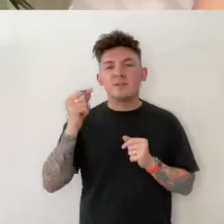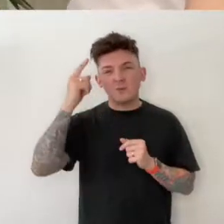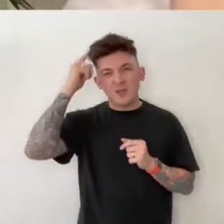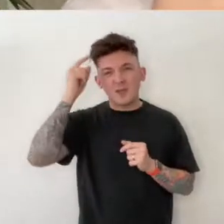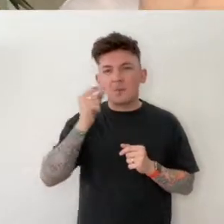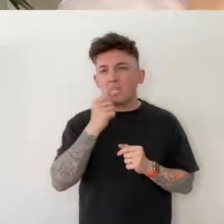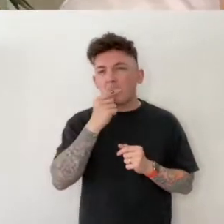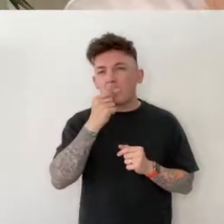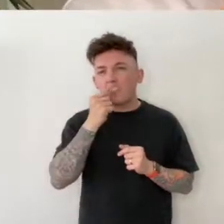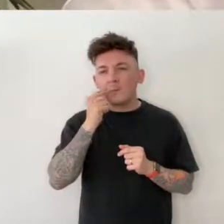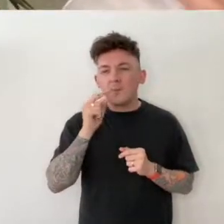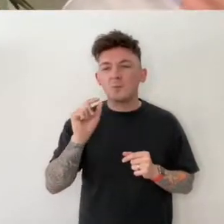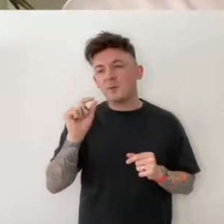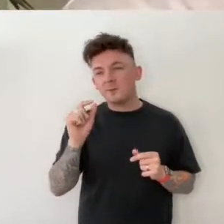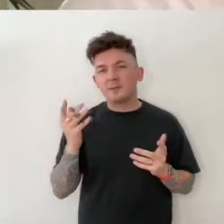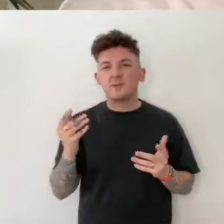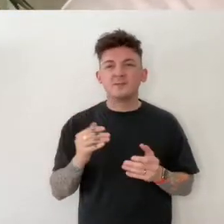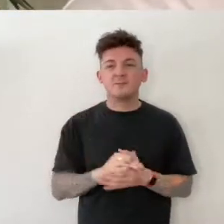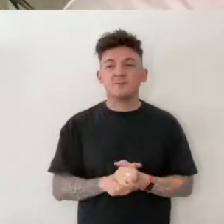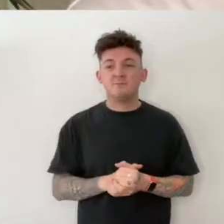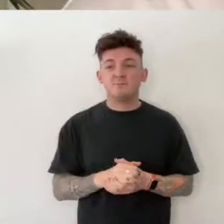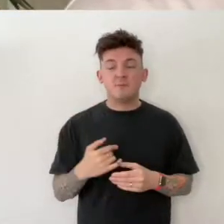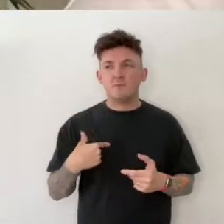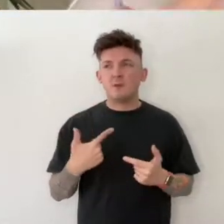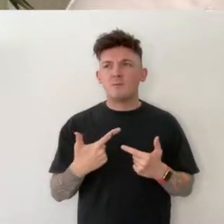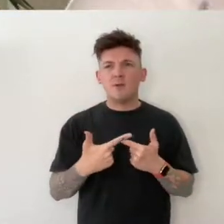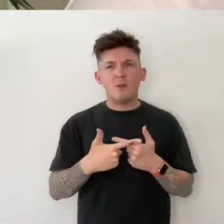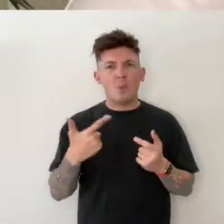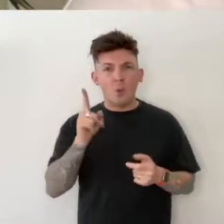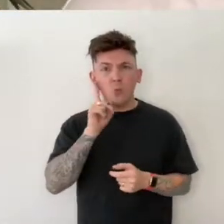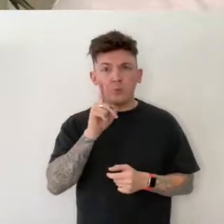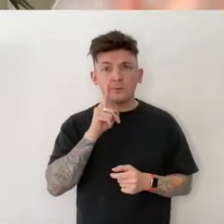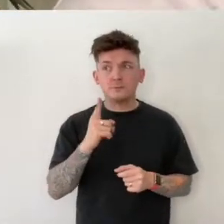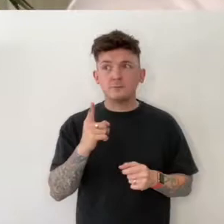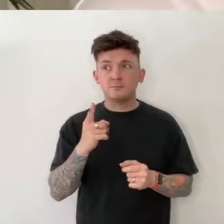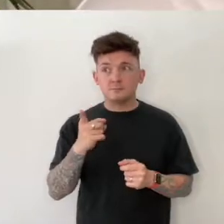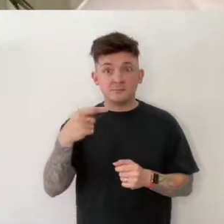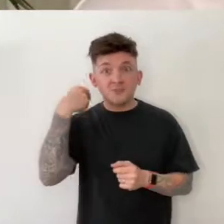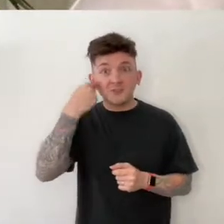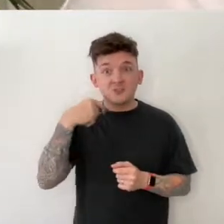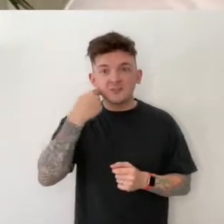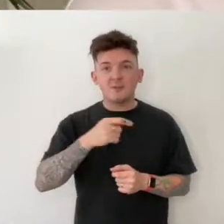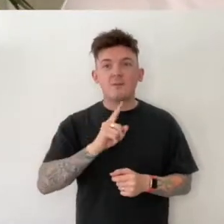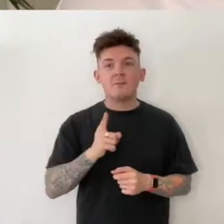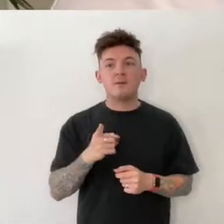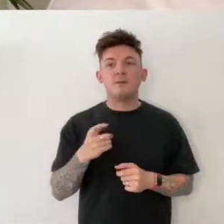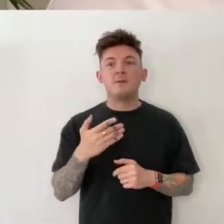my lip as well and i think a lot of women do shave but i don't think it's a thing that's